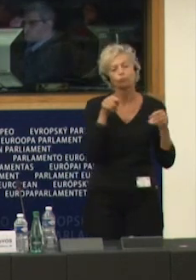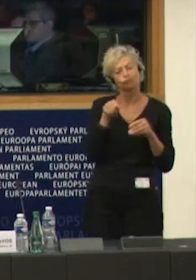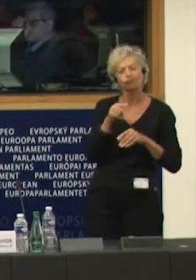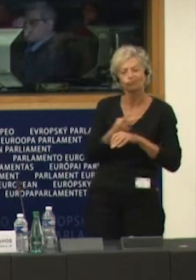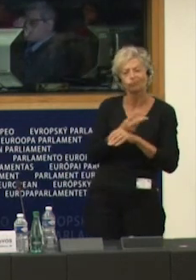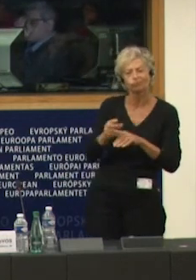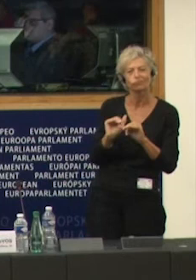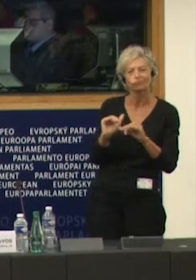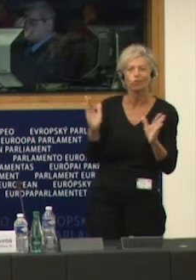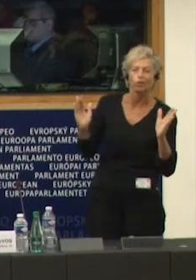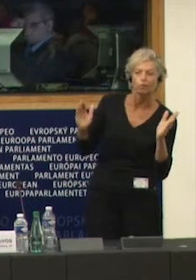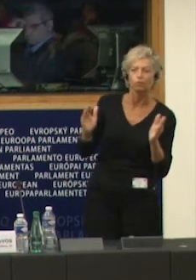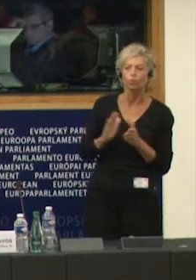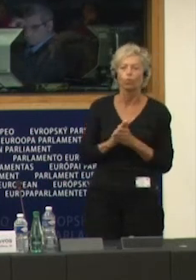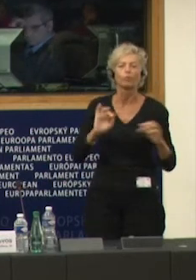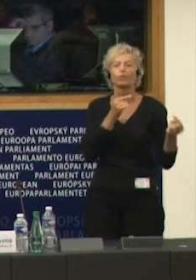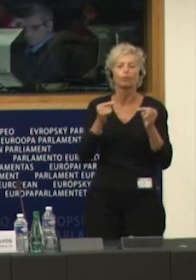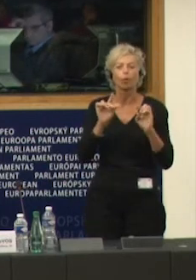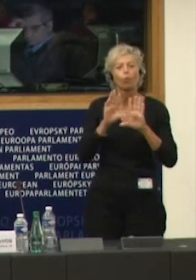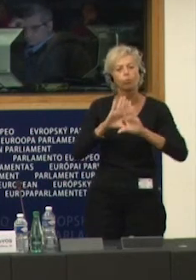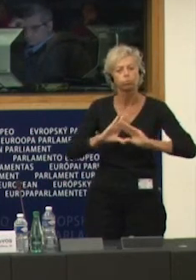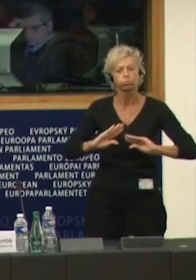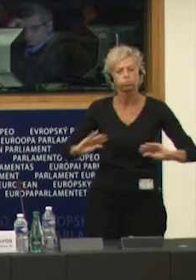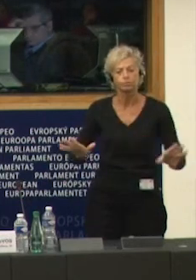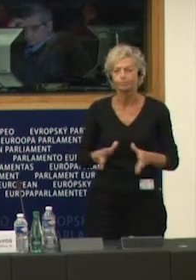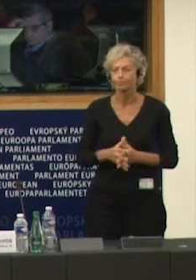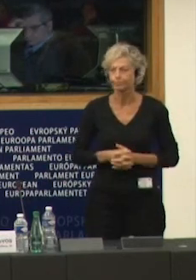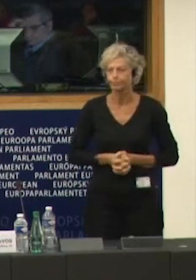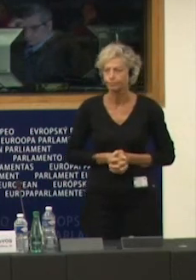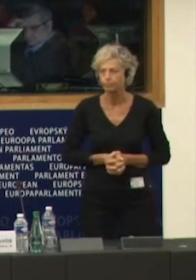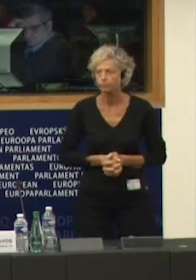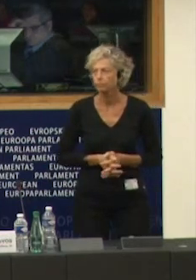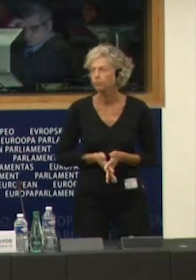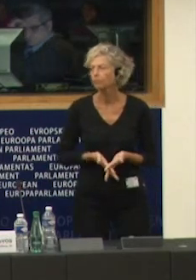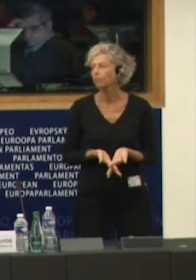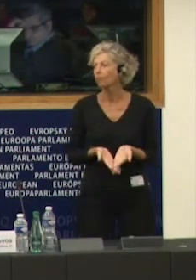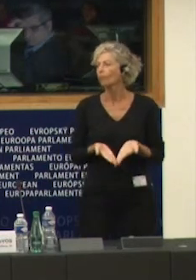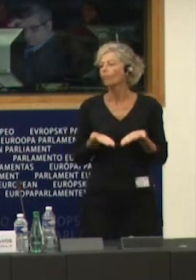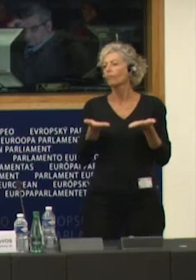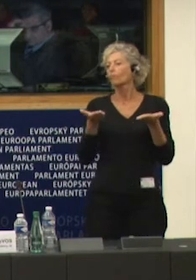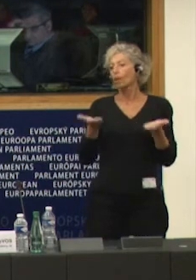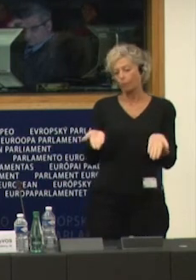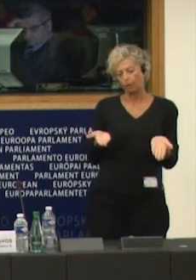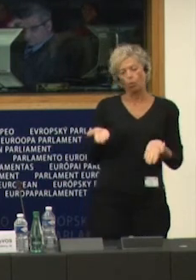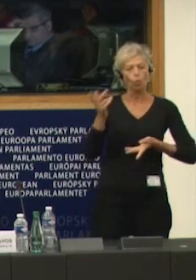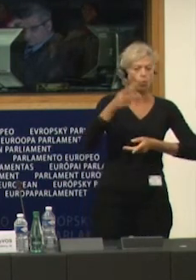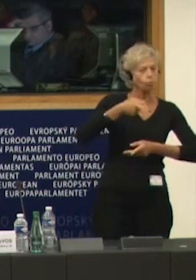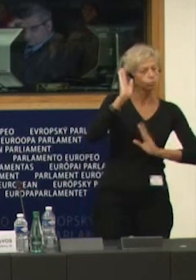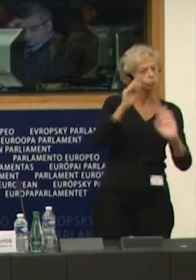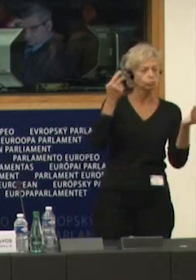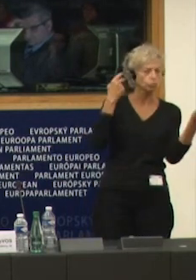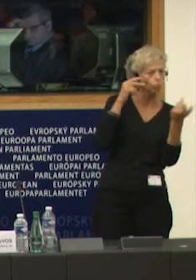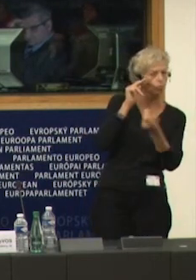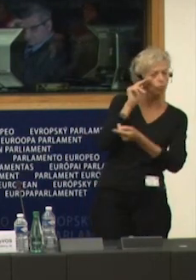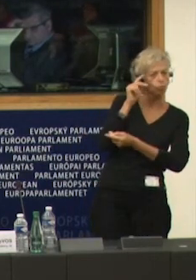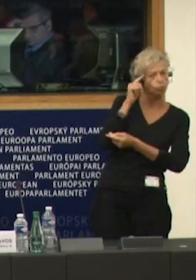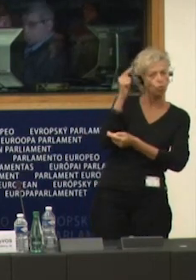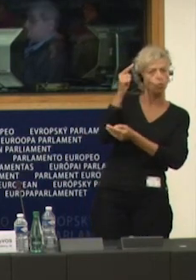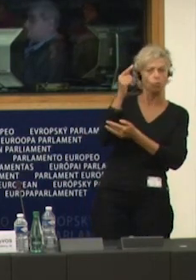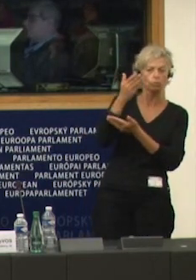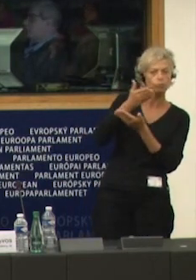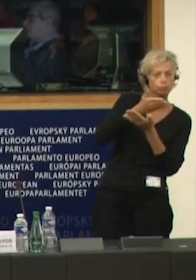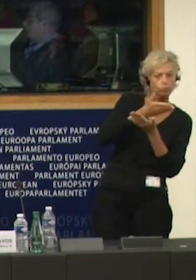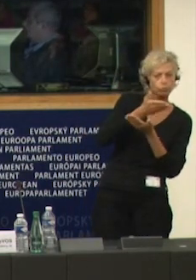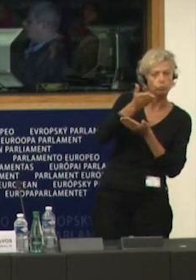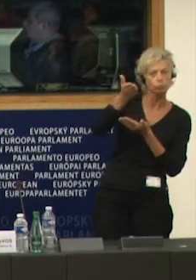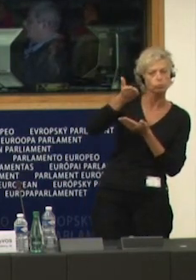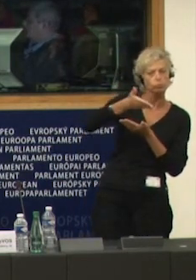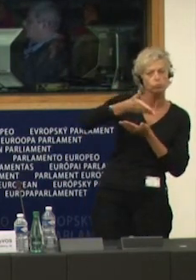We cannot forget that against the background of the financial crisis, we have an enormous mountain of debt in Germany.